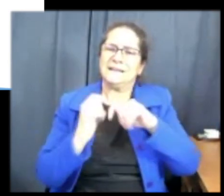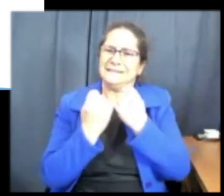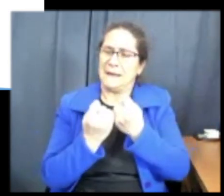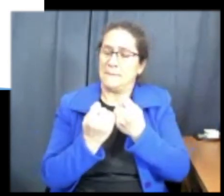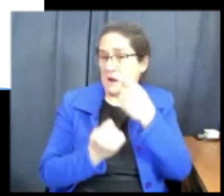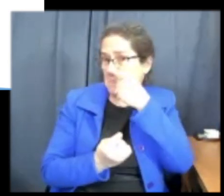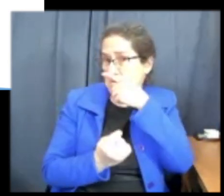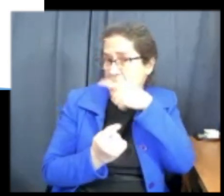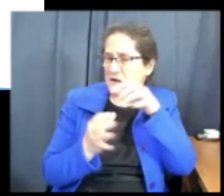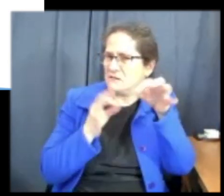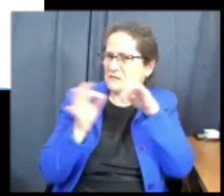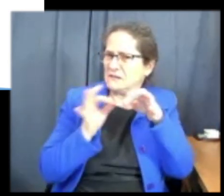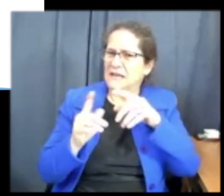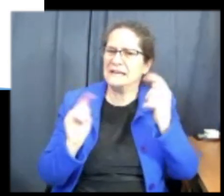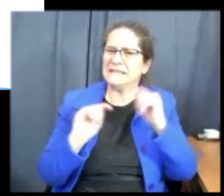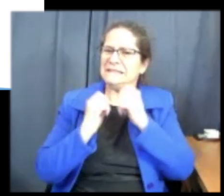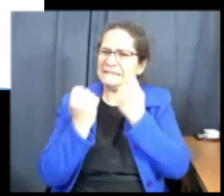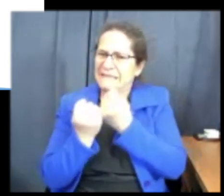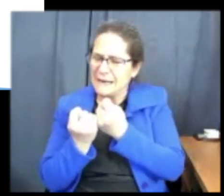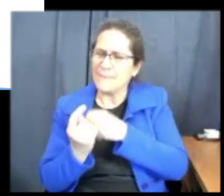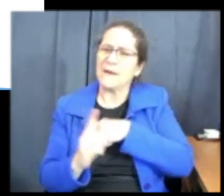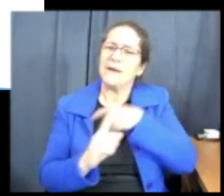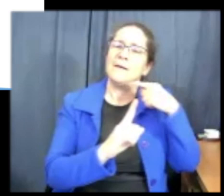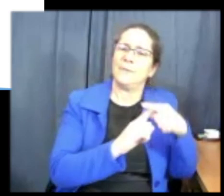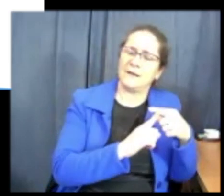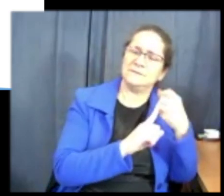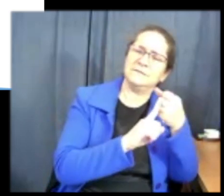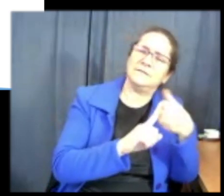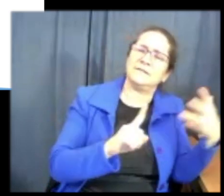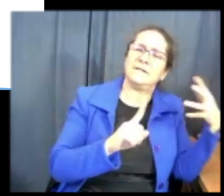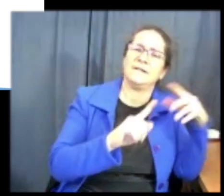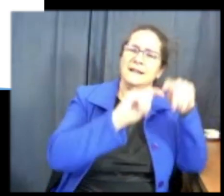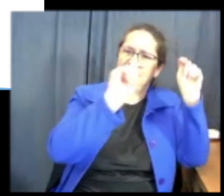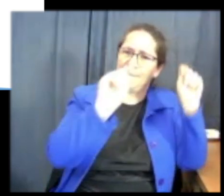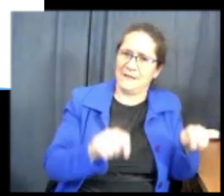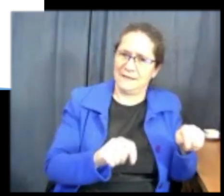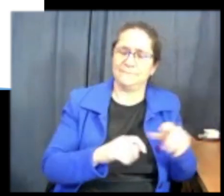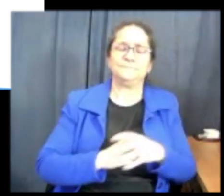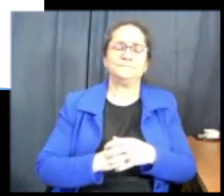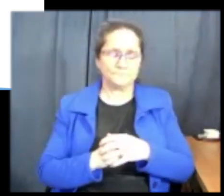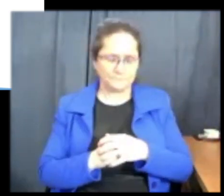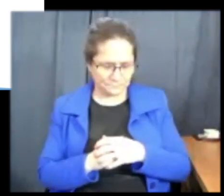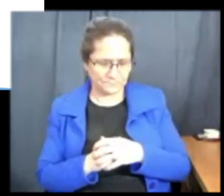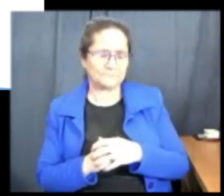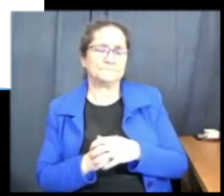and then a little bit more about the template? Yes. So about the district cross discipline